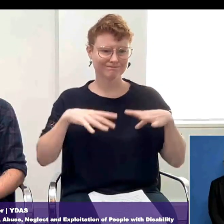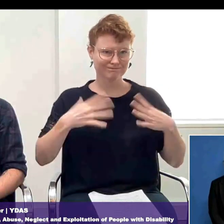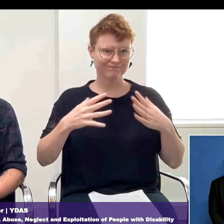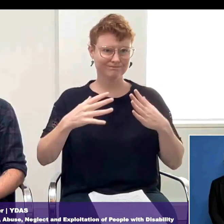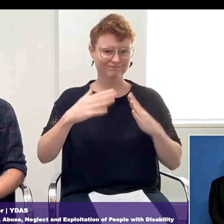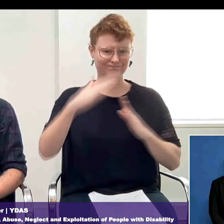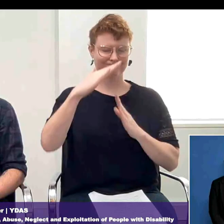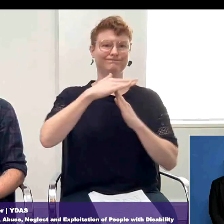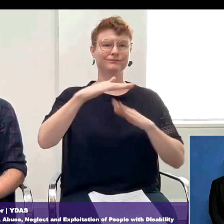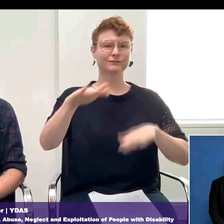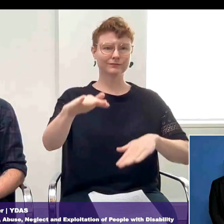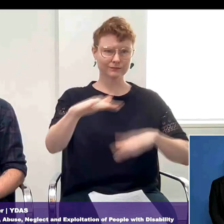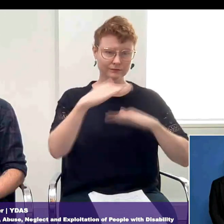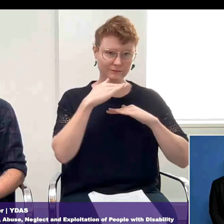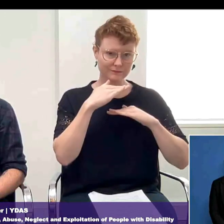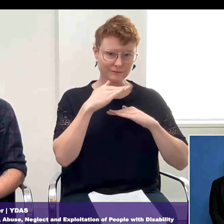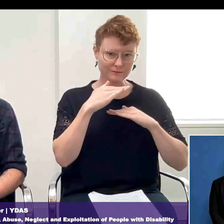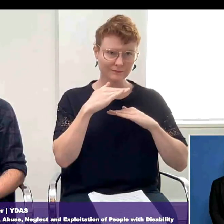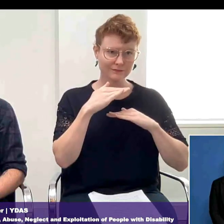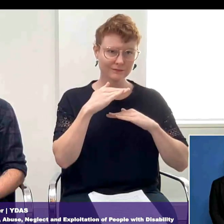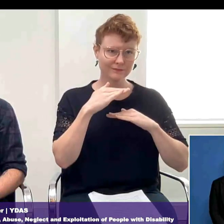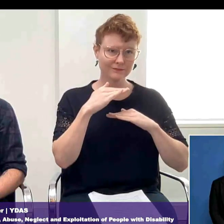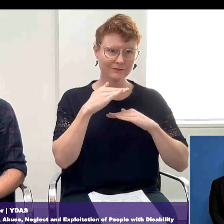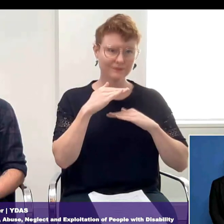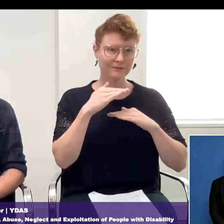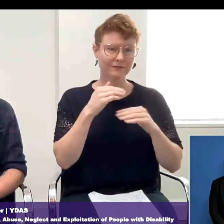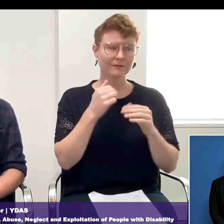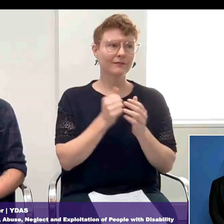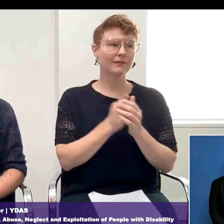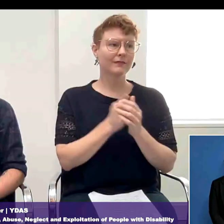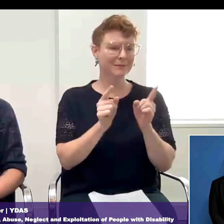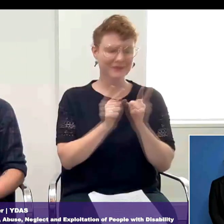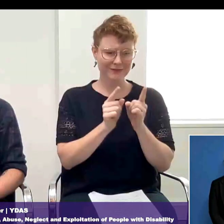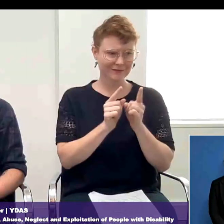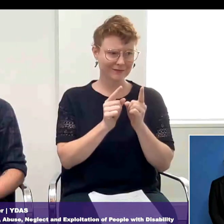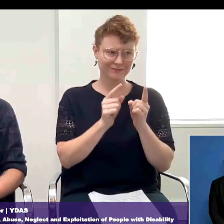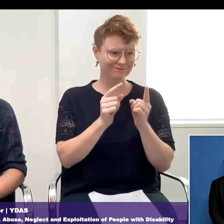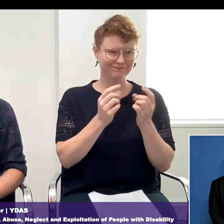the career counselor thinks is not possible. So, immediately, that sets up barriers for the young person.